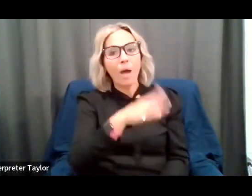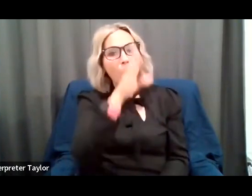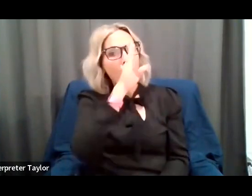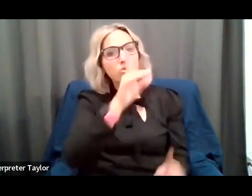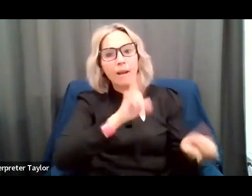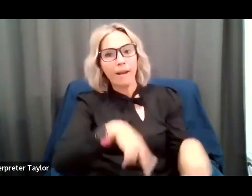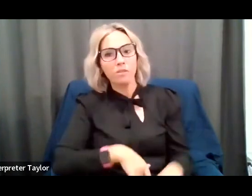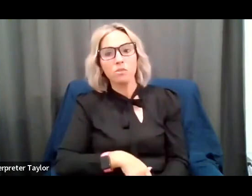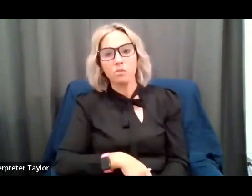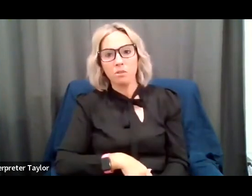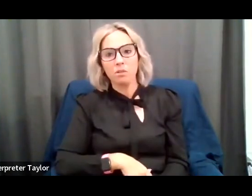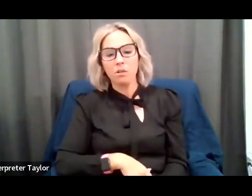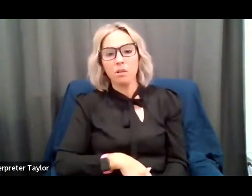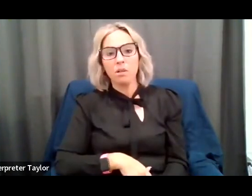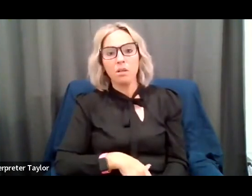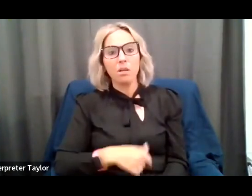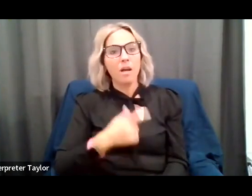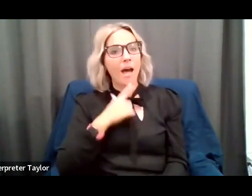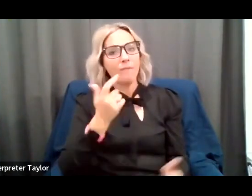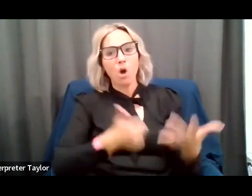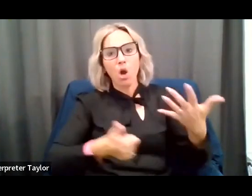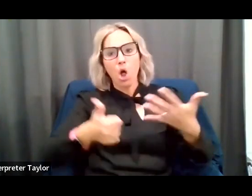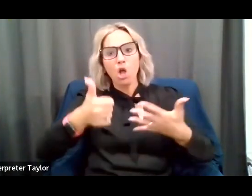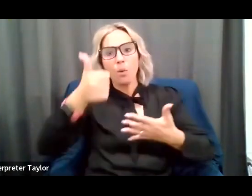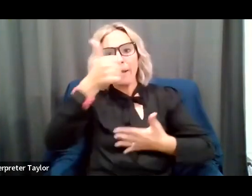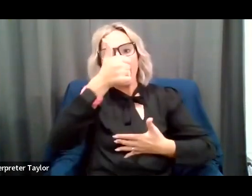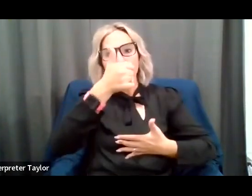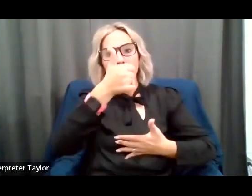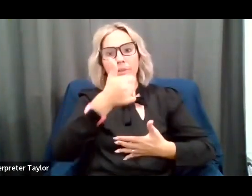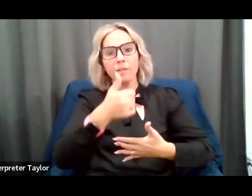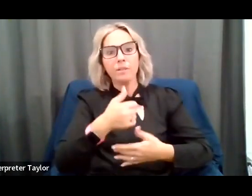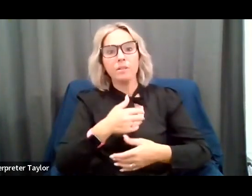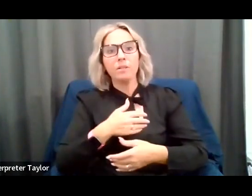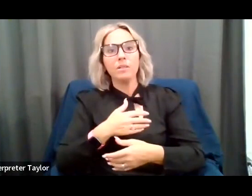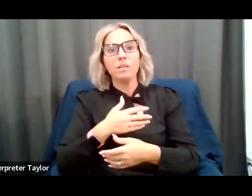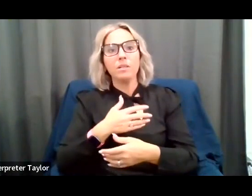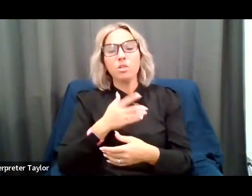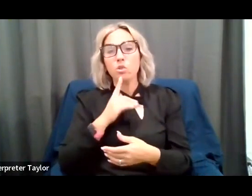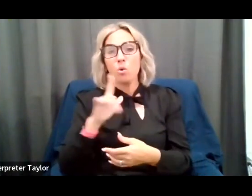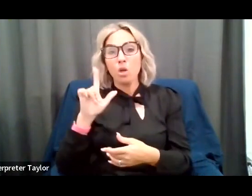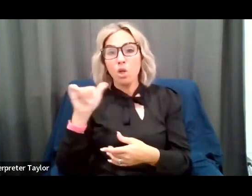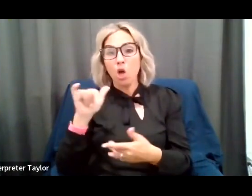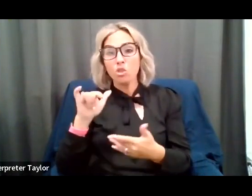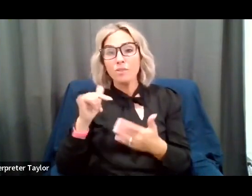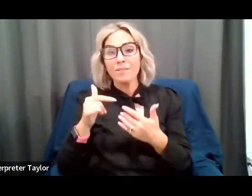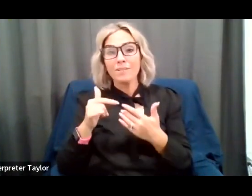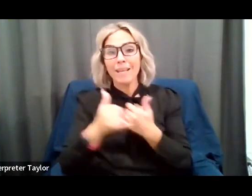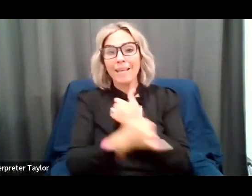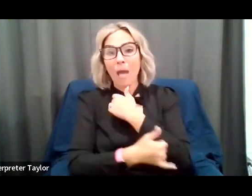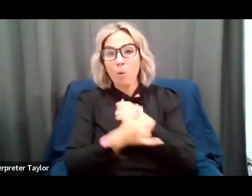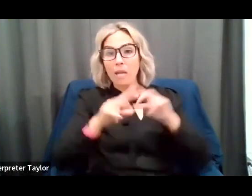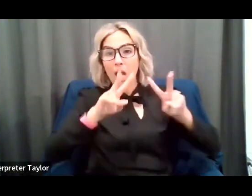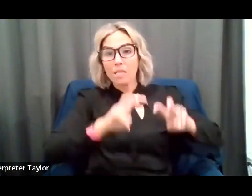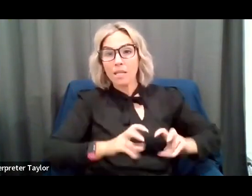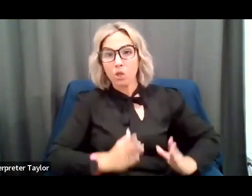I've gone all the way up to my friend who is the Los Angeles County Assessor in the whole county.